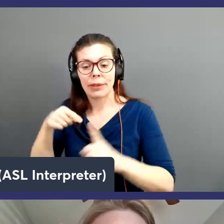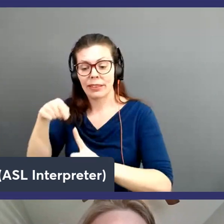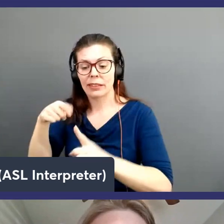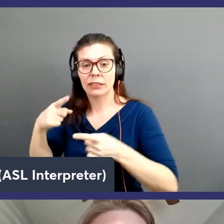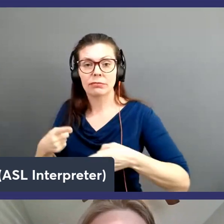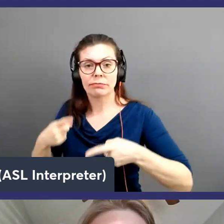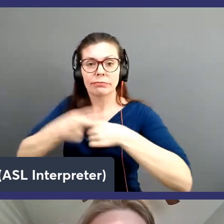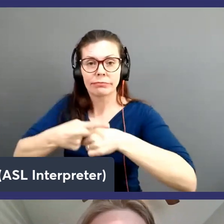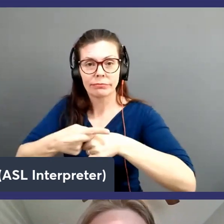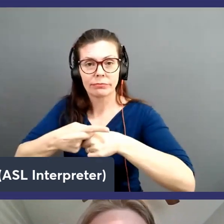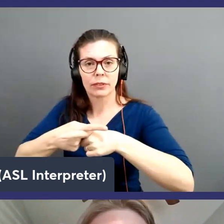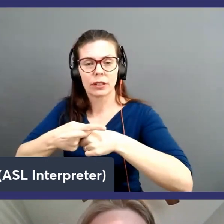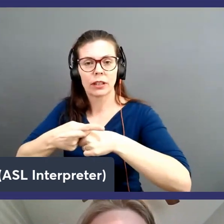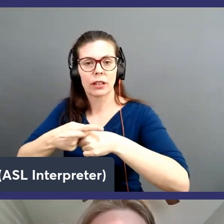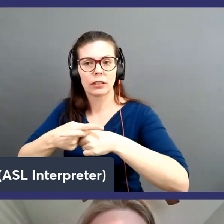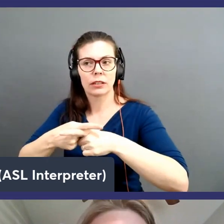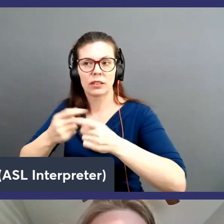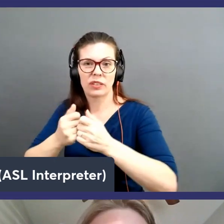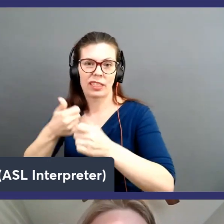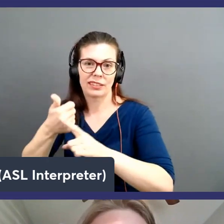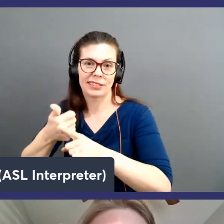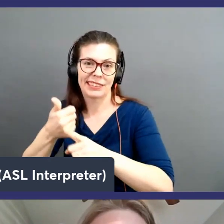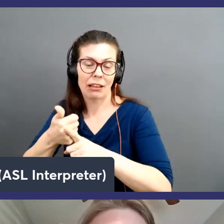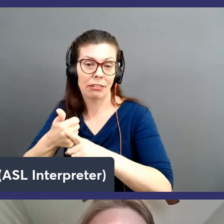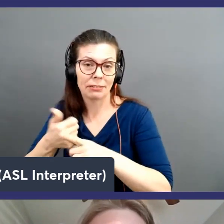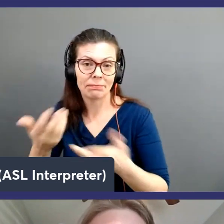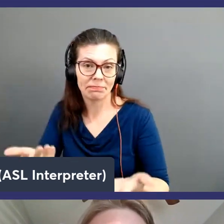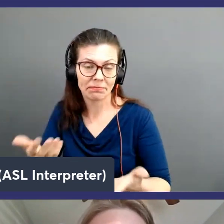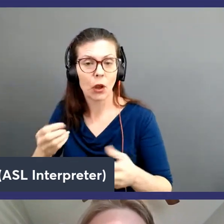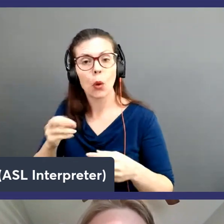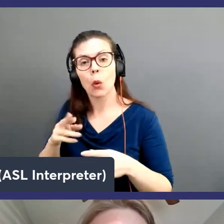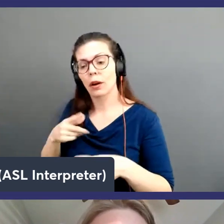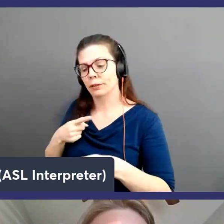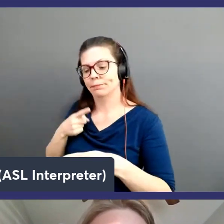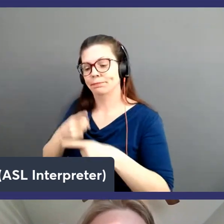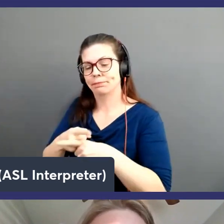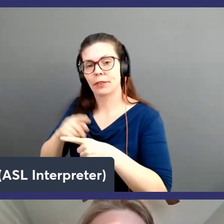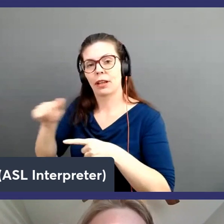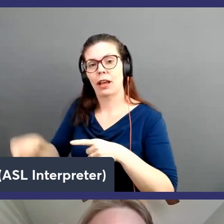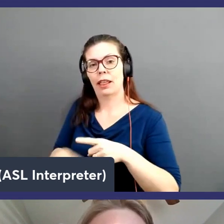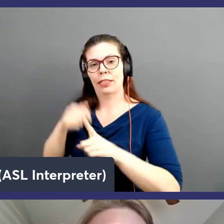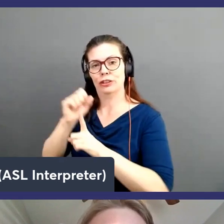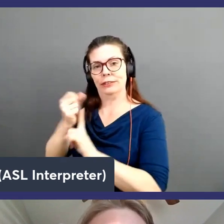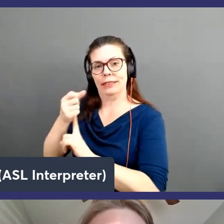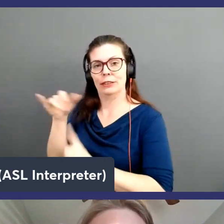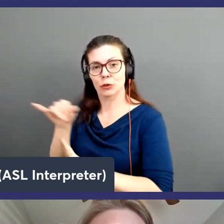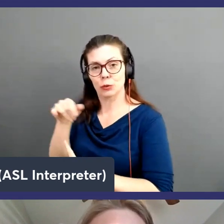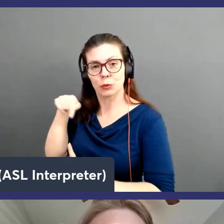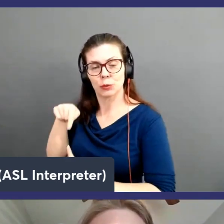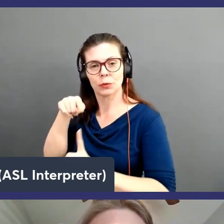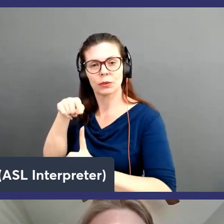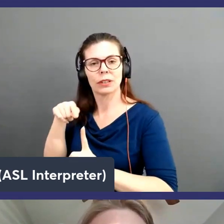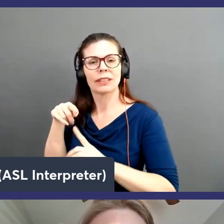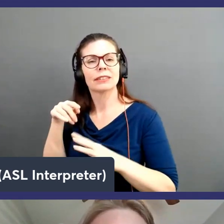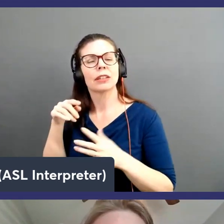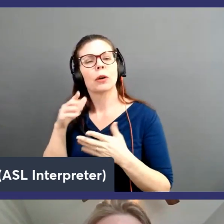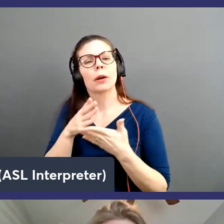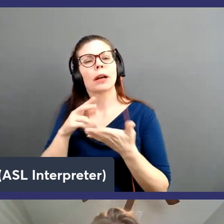with itself, actually, or it could be interfering with other quantum states, and so it makes certain possibilities